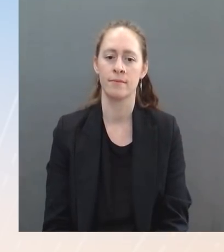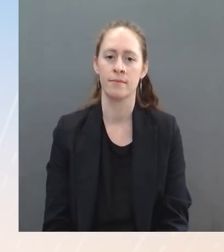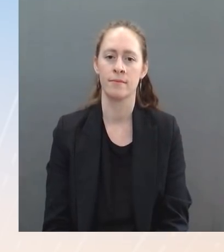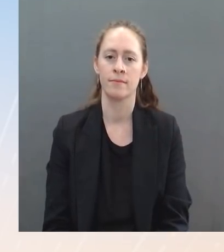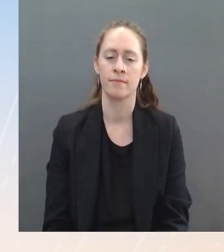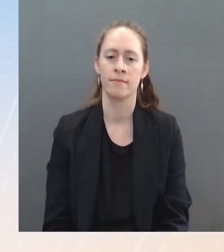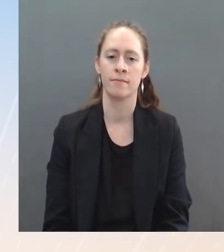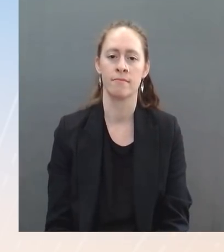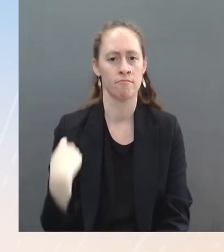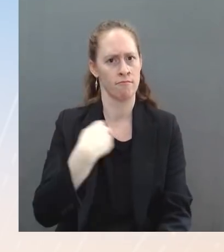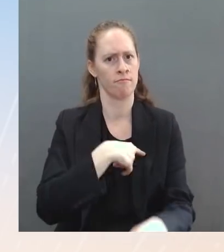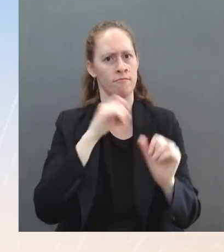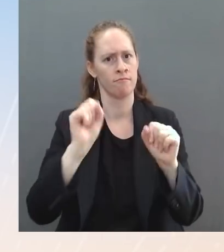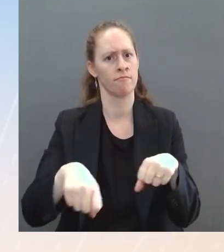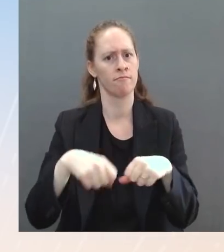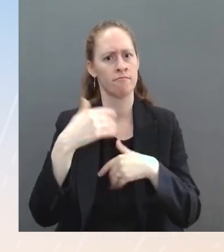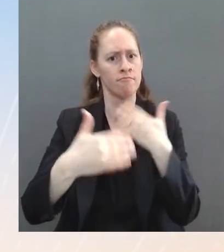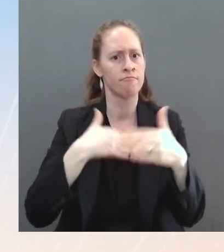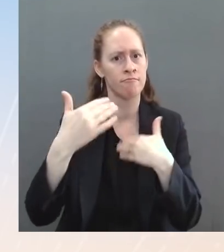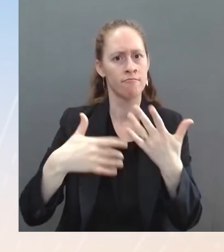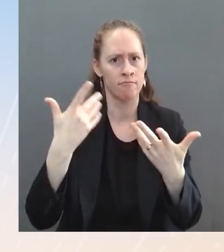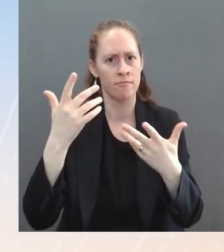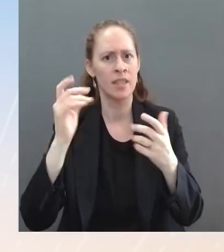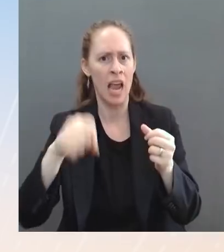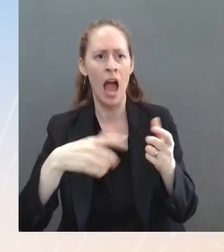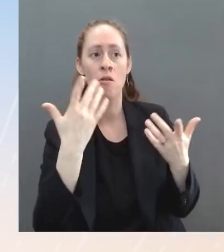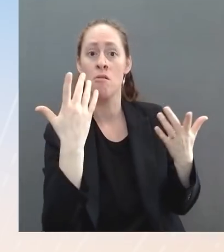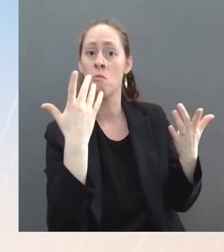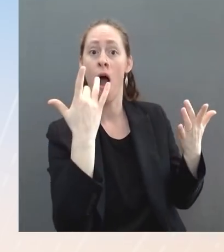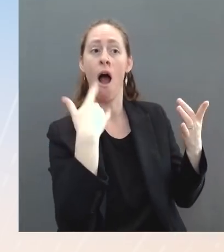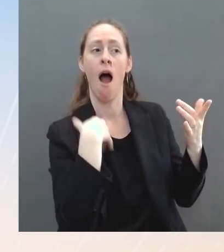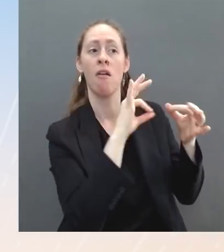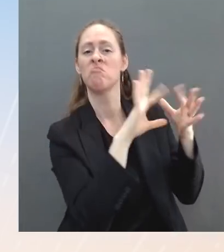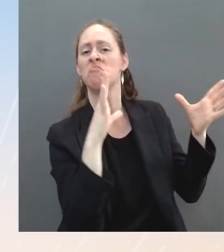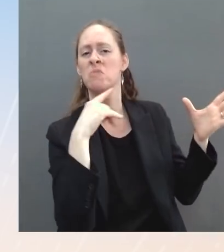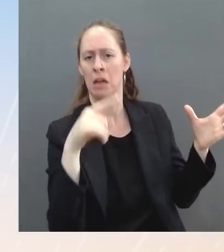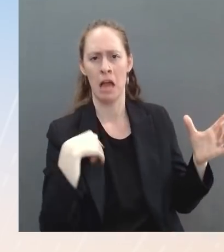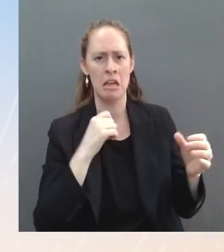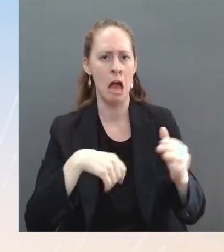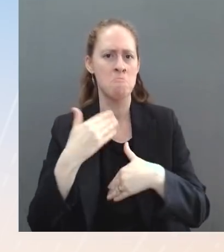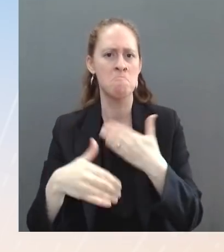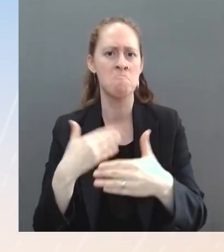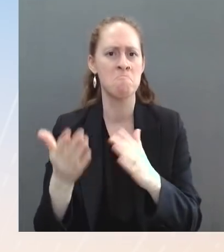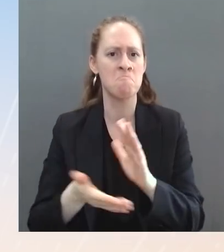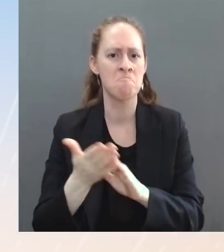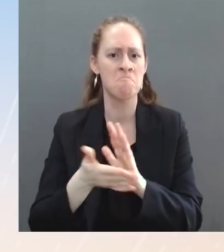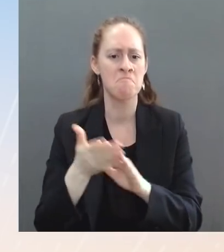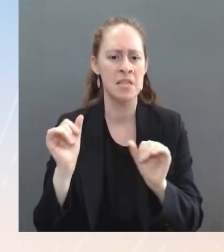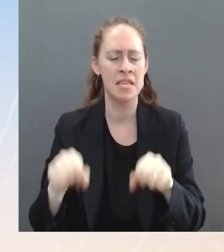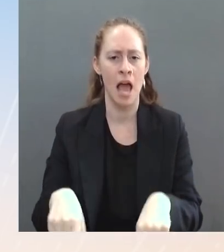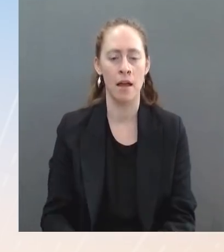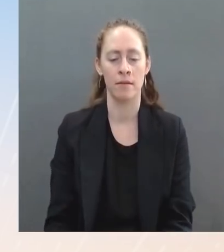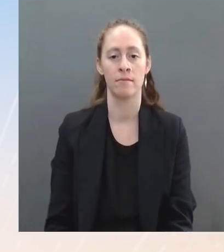The million barrels a day plus what our allies and partners are intending to deliver -- and there's a --